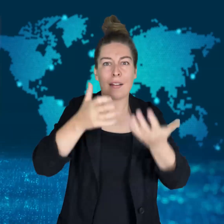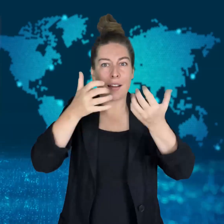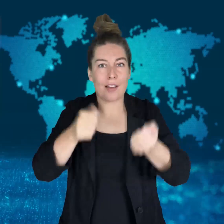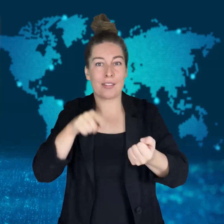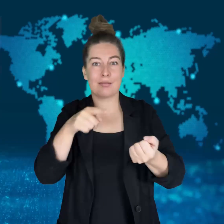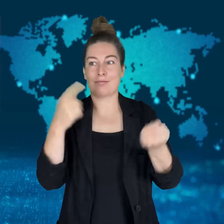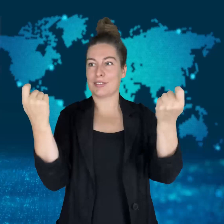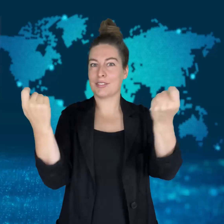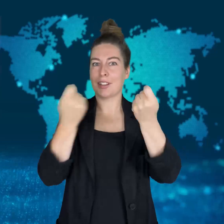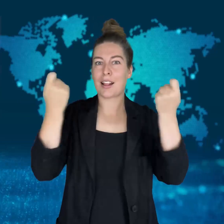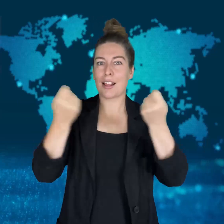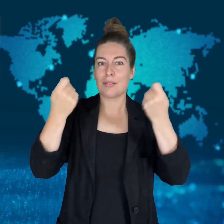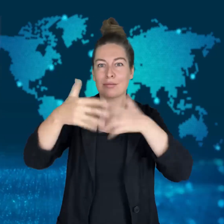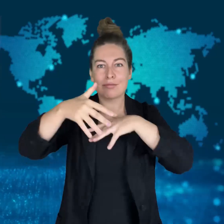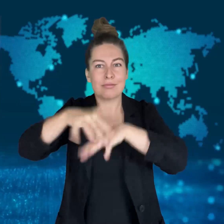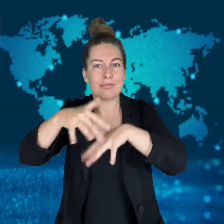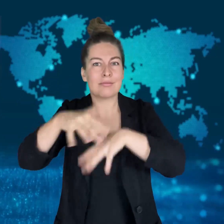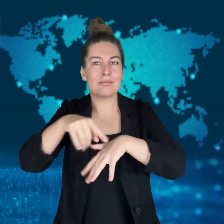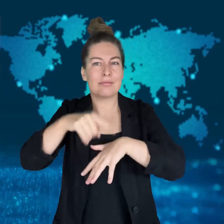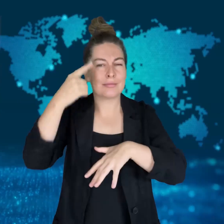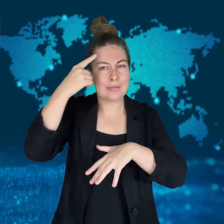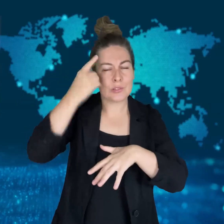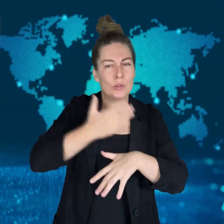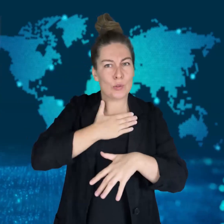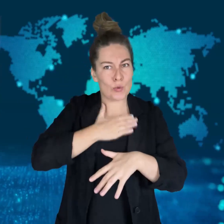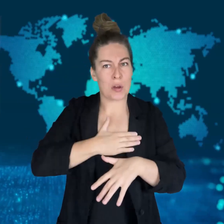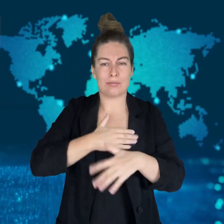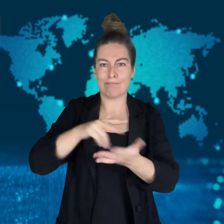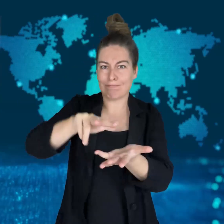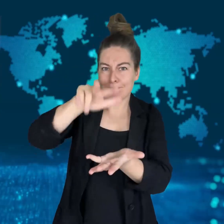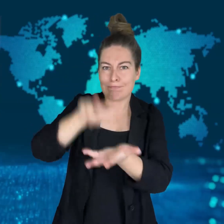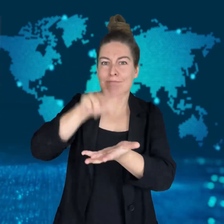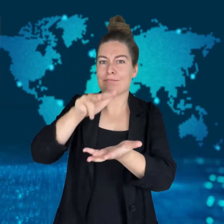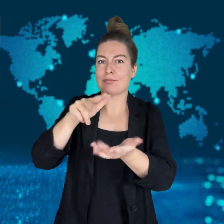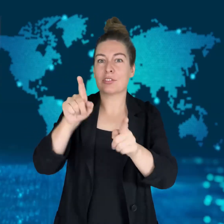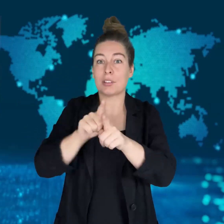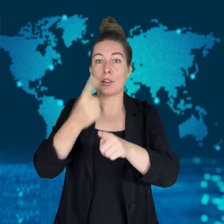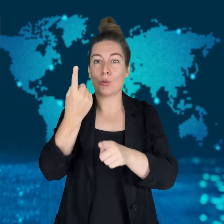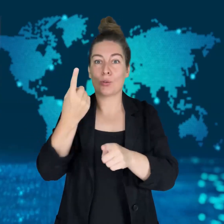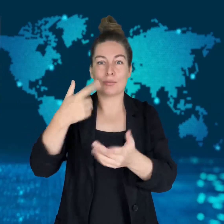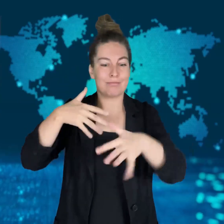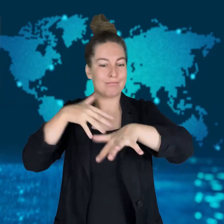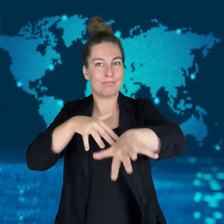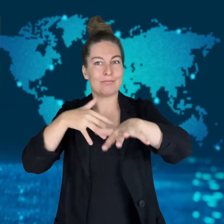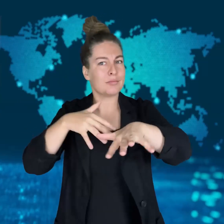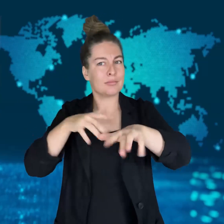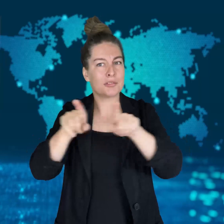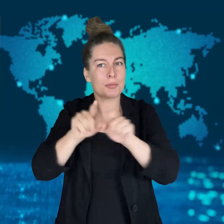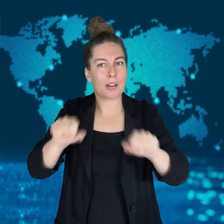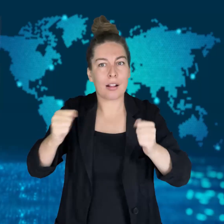on the International Day for the Elimination of Violence against Women.